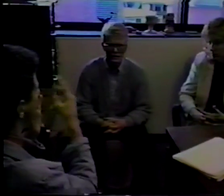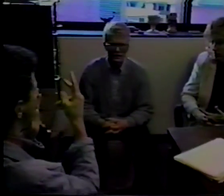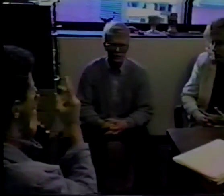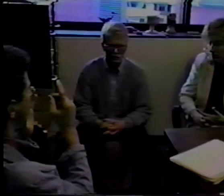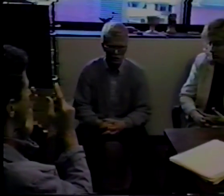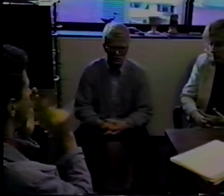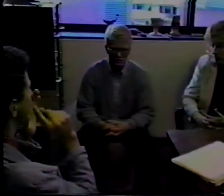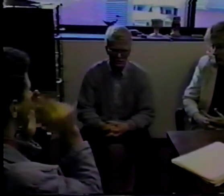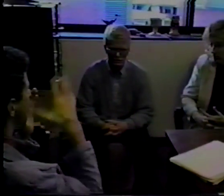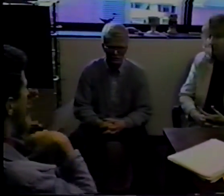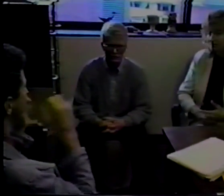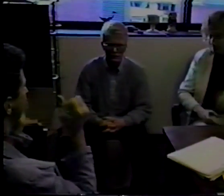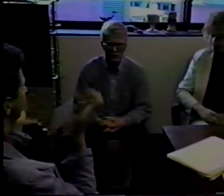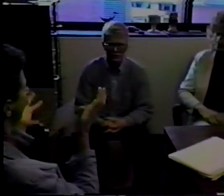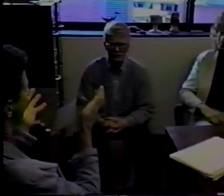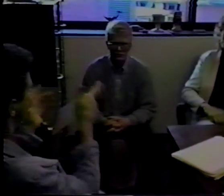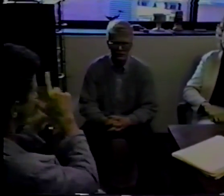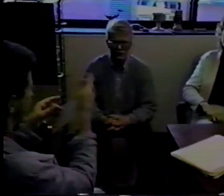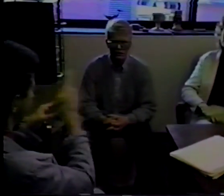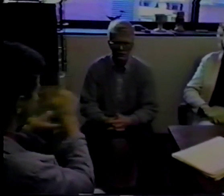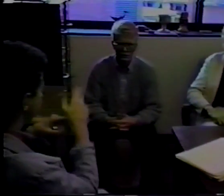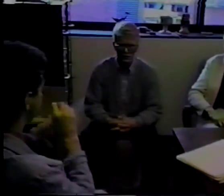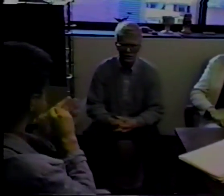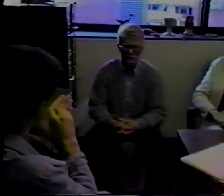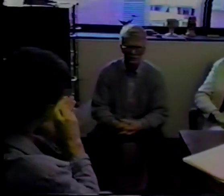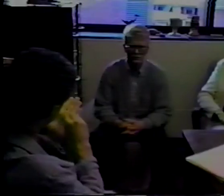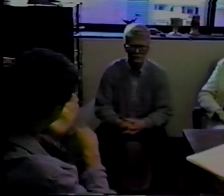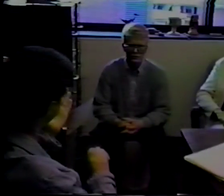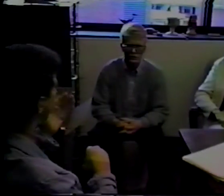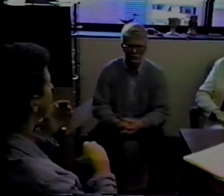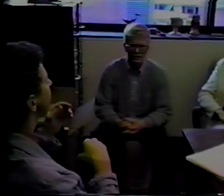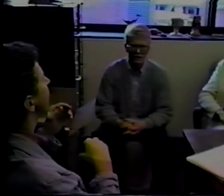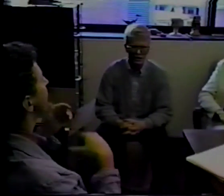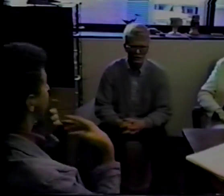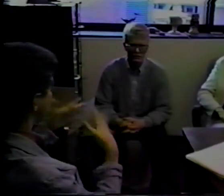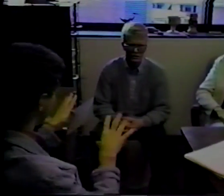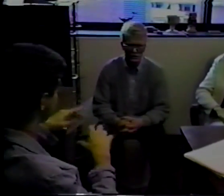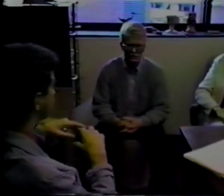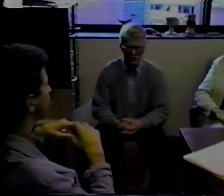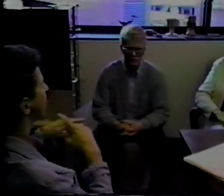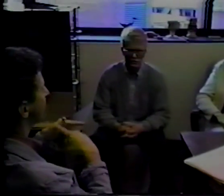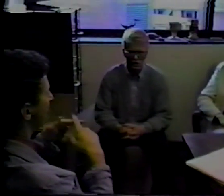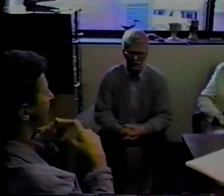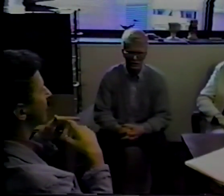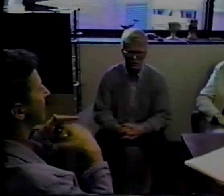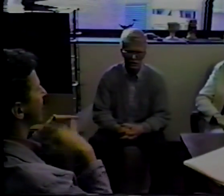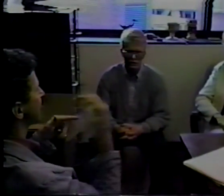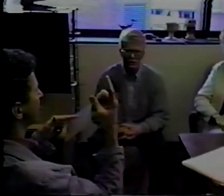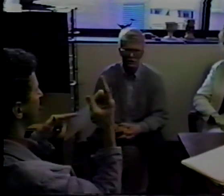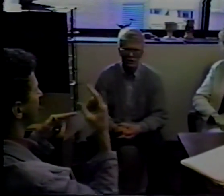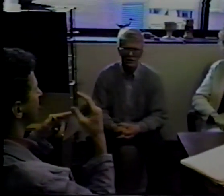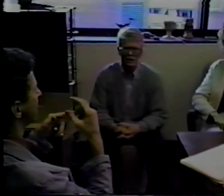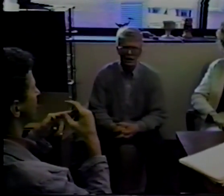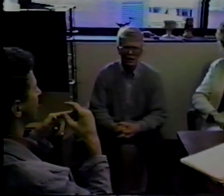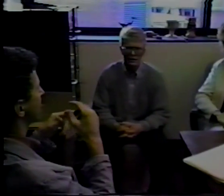writing down the glosses, um, from the, um, two me I have on the videotape who are talking to each other.